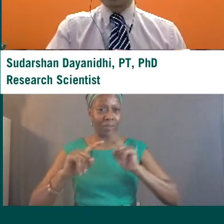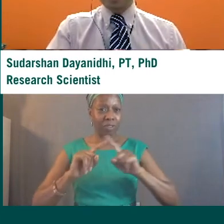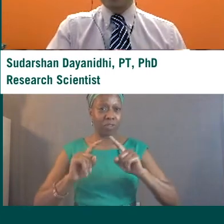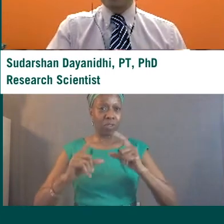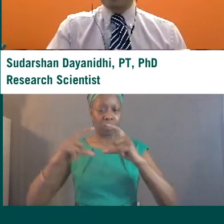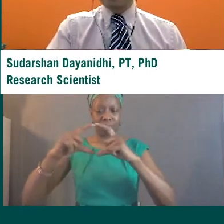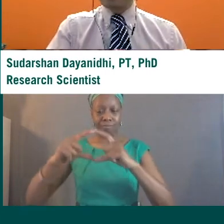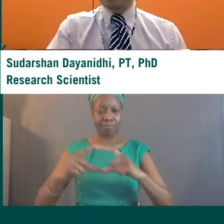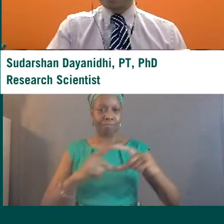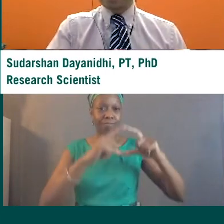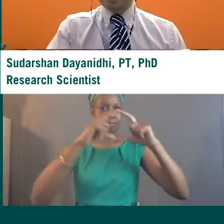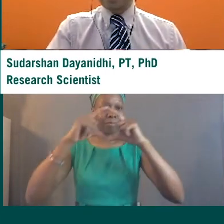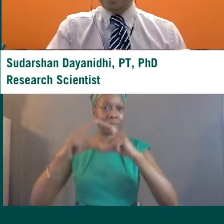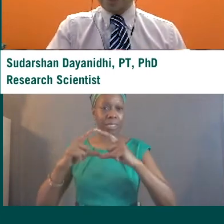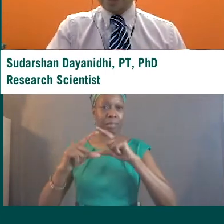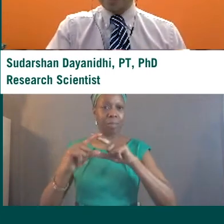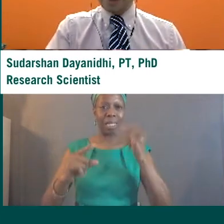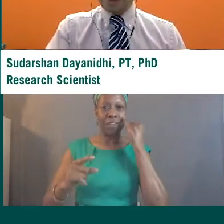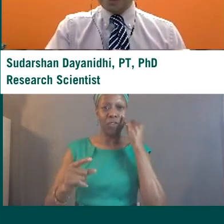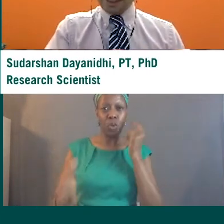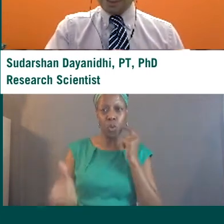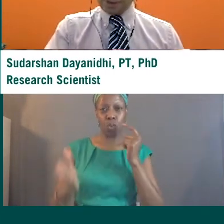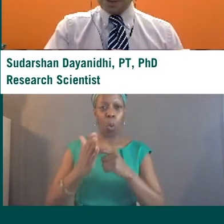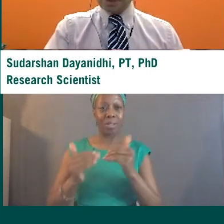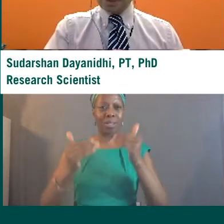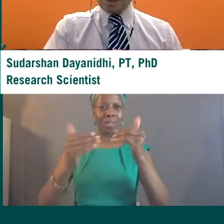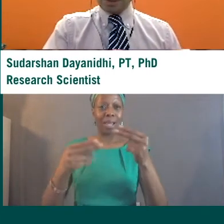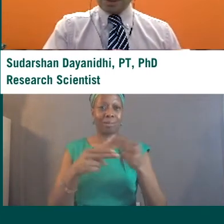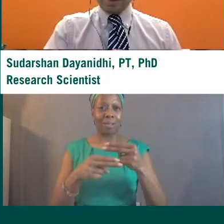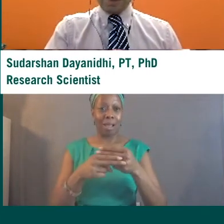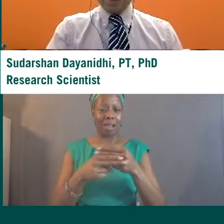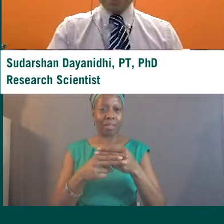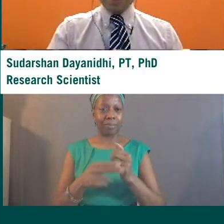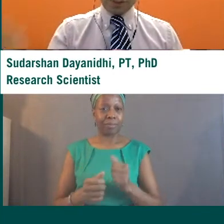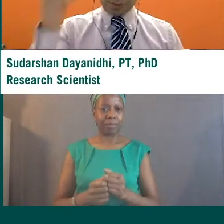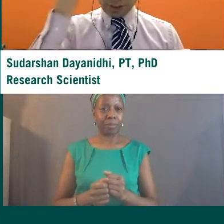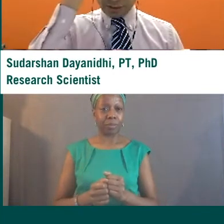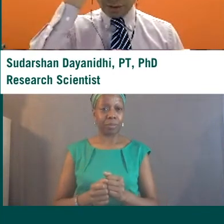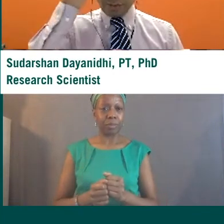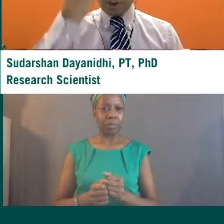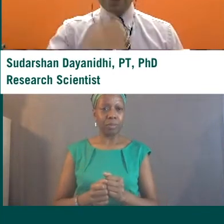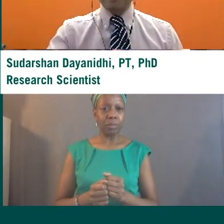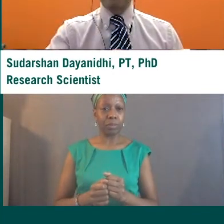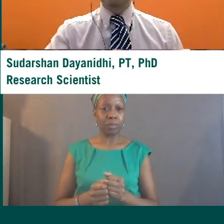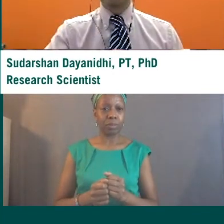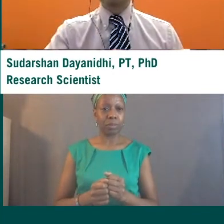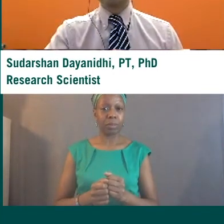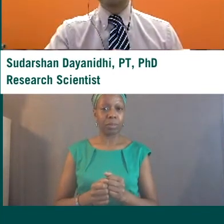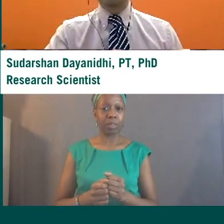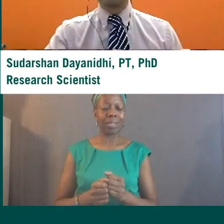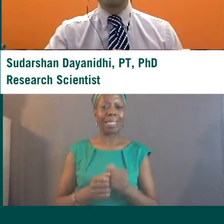made up from different kinds of stem cells. So, everybody has heard of stem cells, you have all kind of different stem cells.